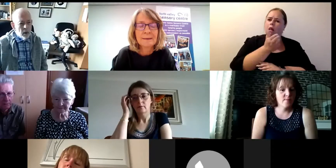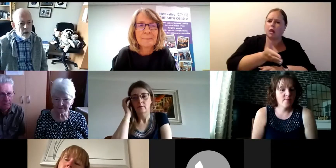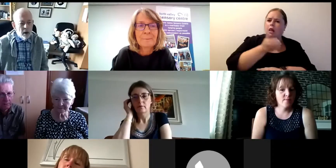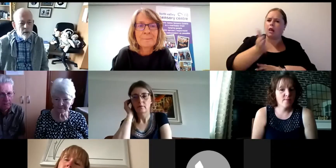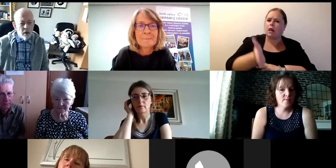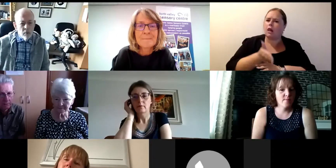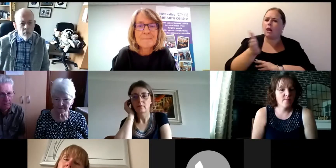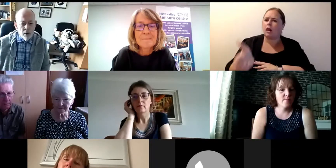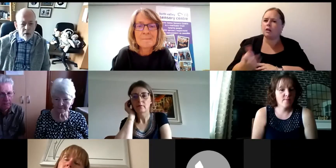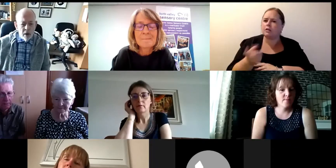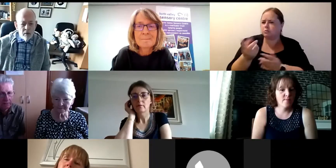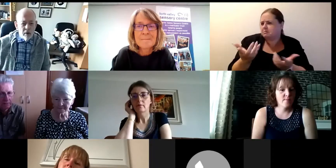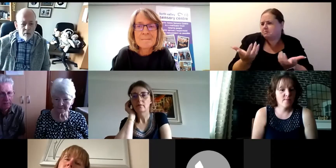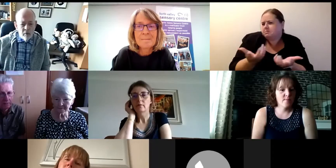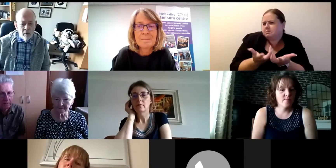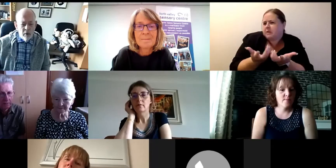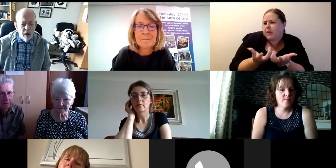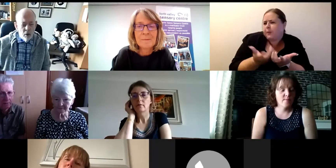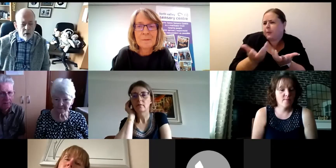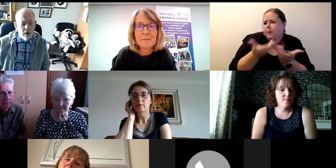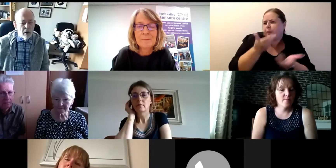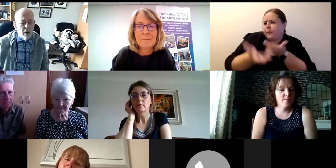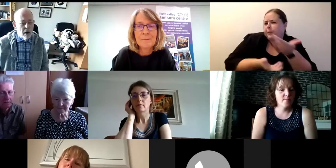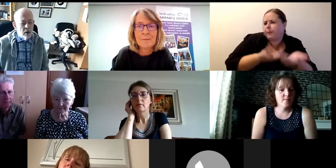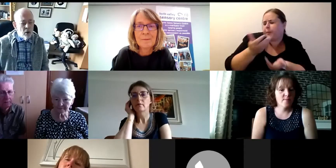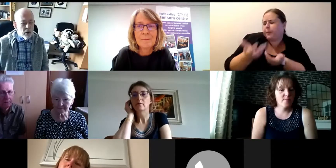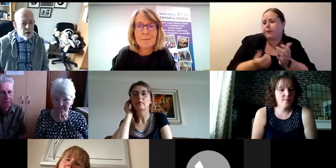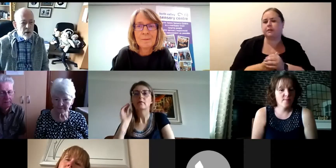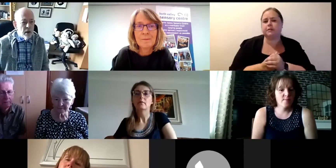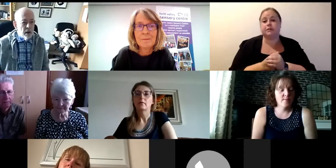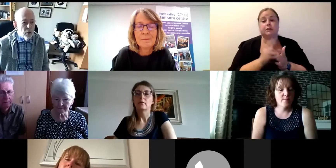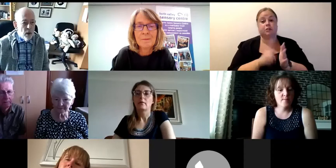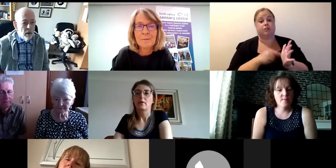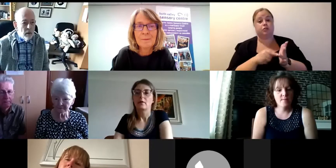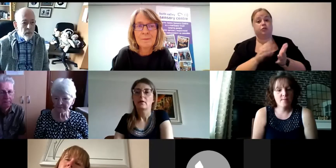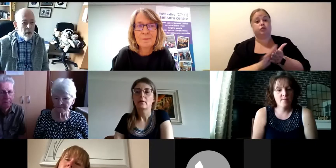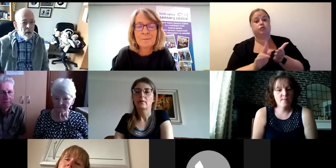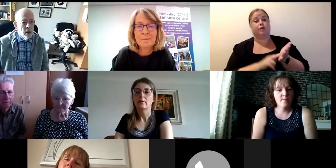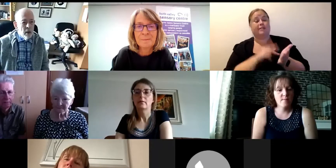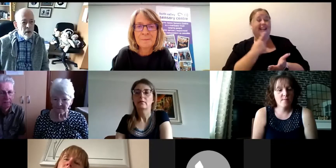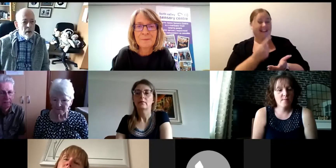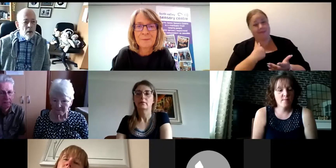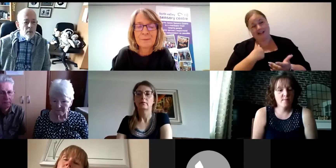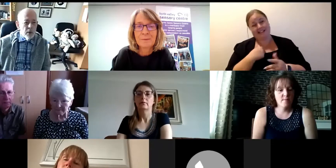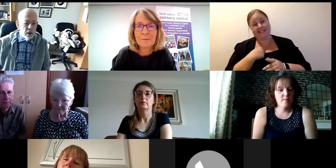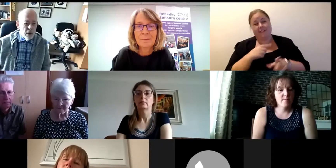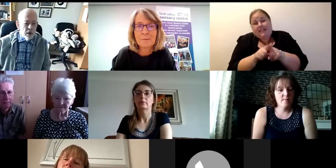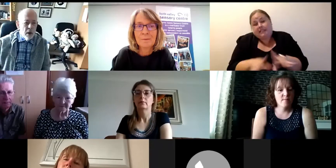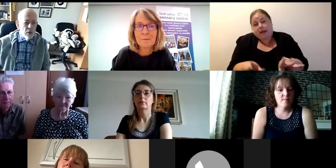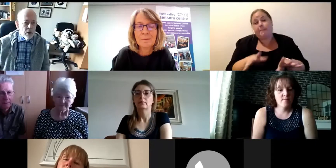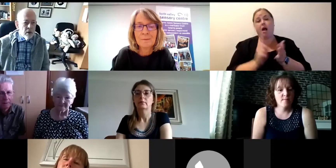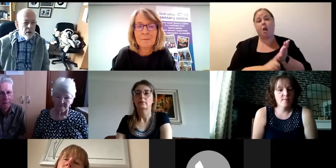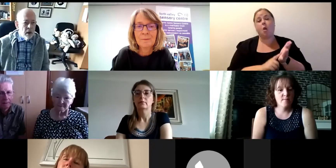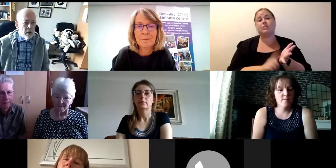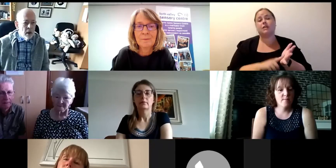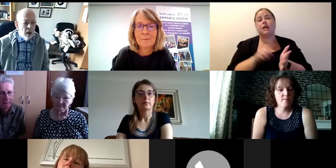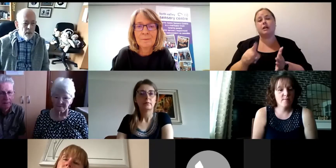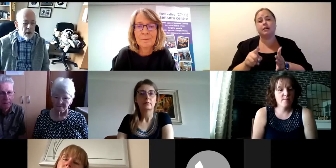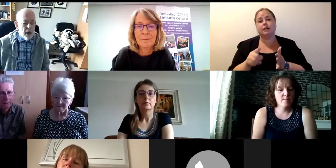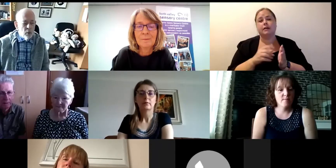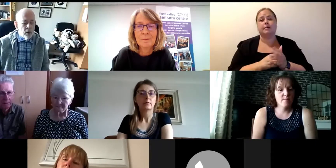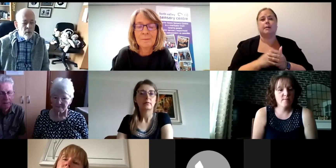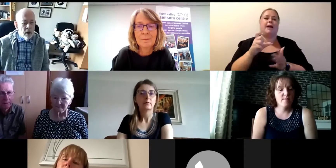I've done a lot that Lawson has done as well. Scouts and I've been out with Martin (off